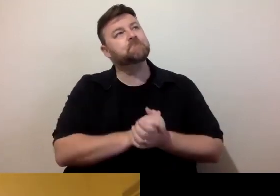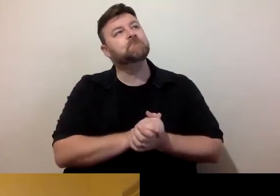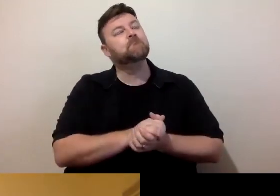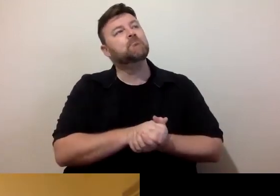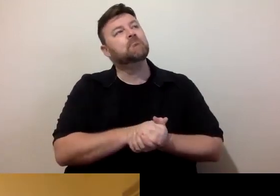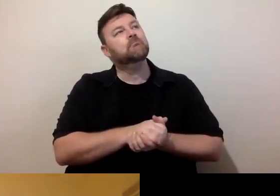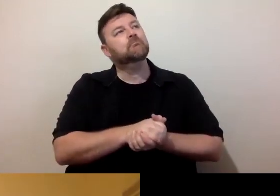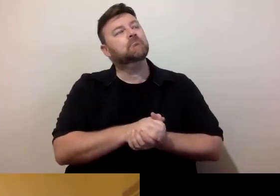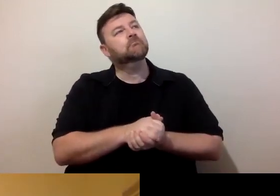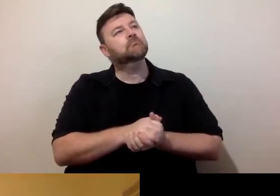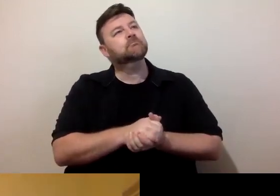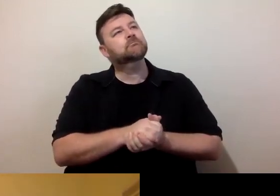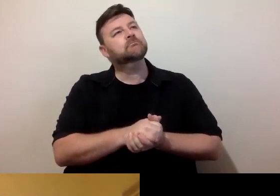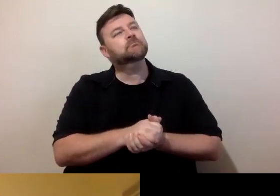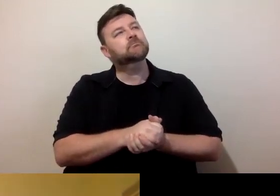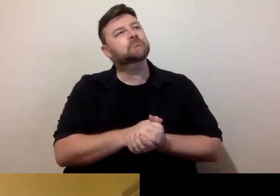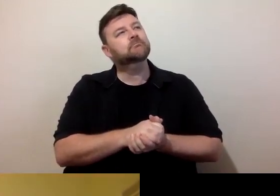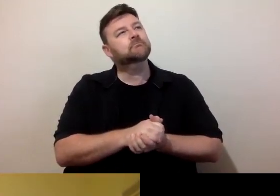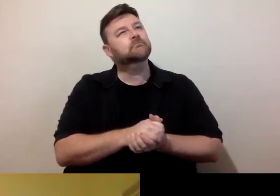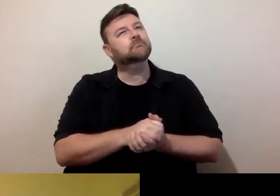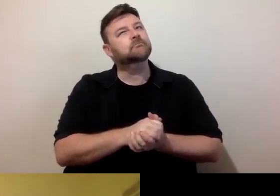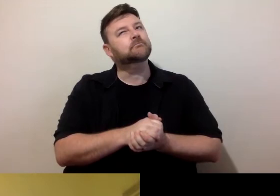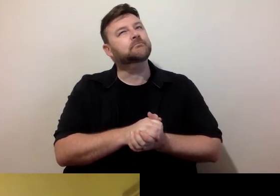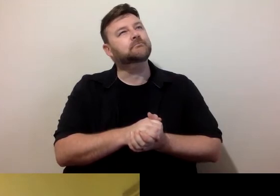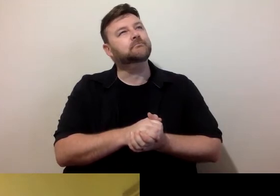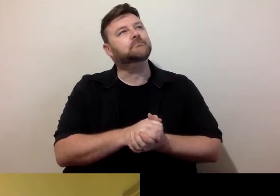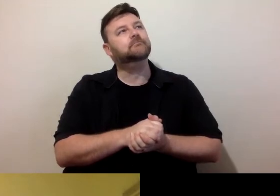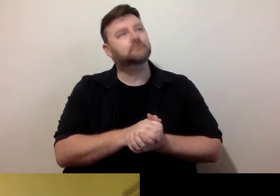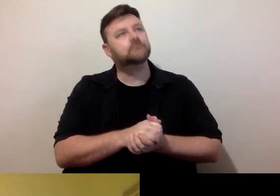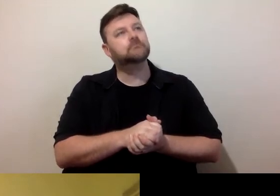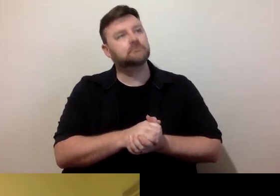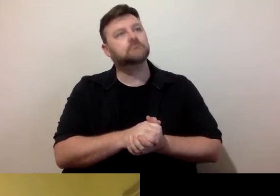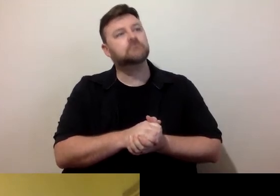I have made work for screen, and have